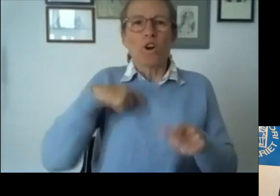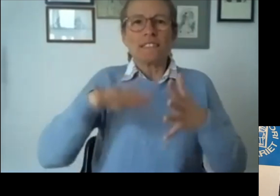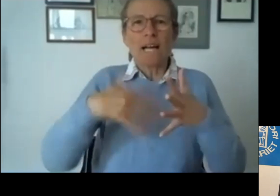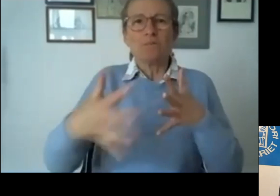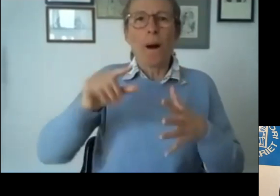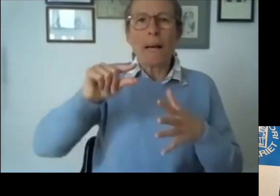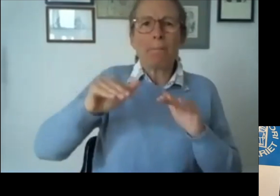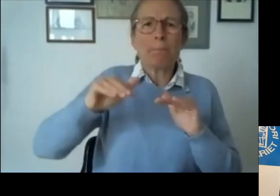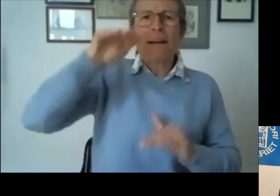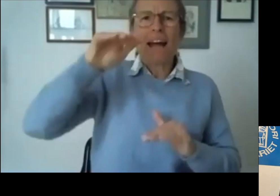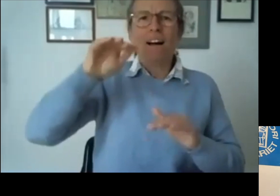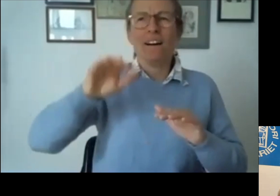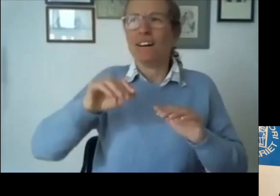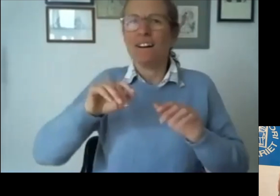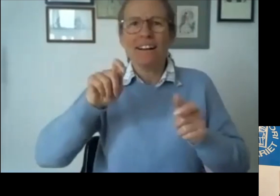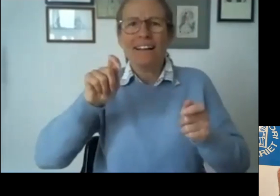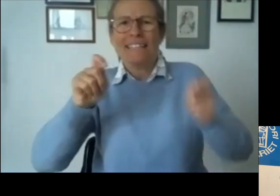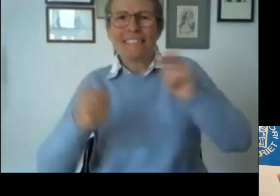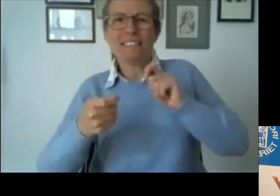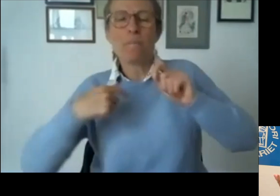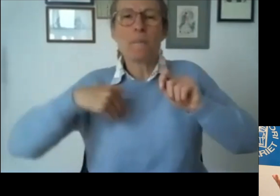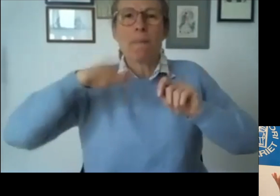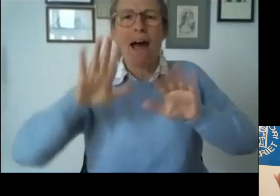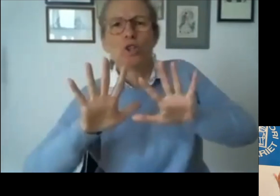And so that means that our sign language has become